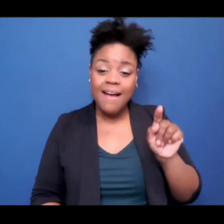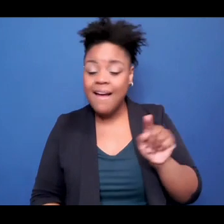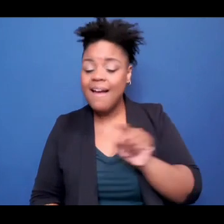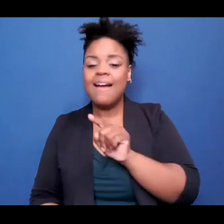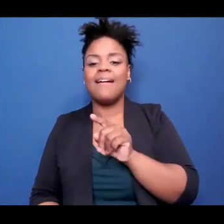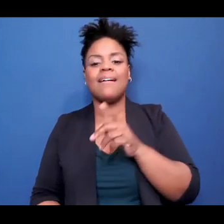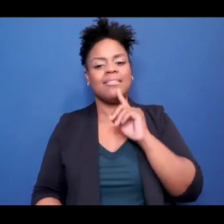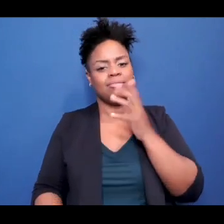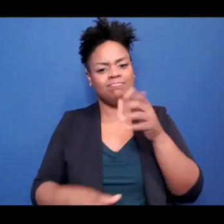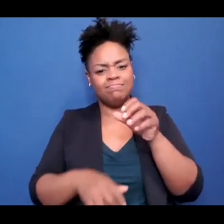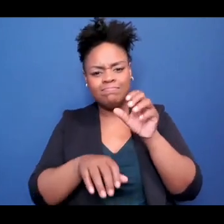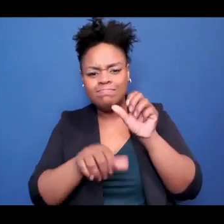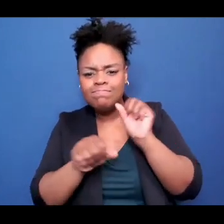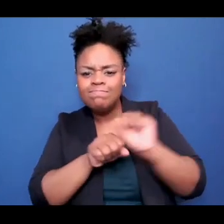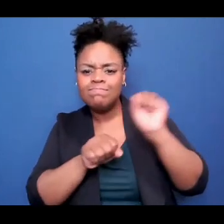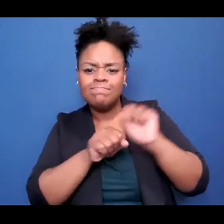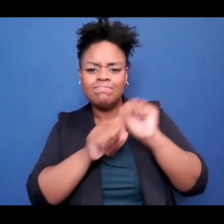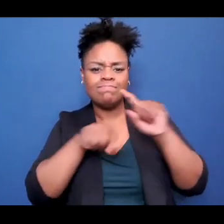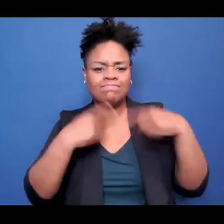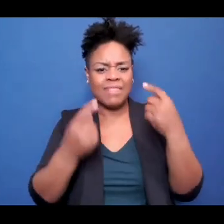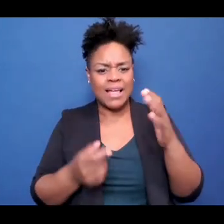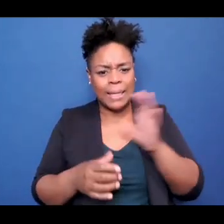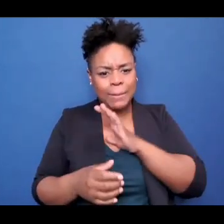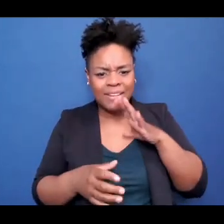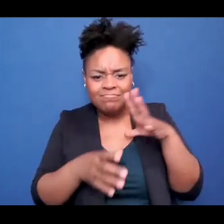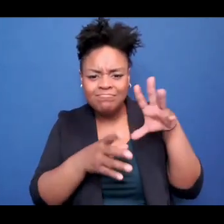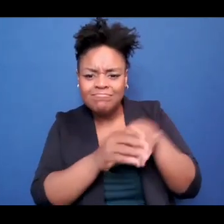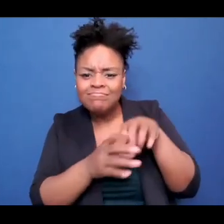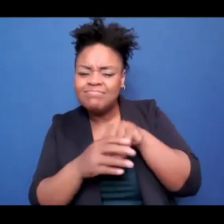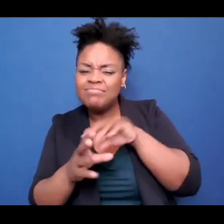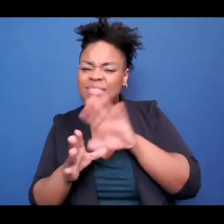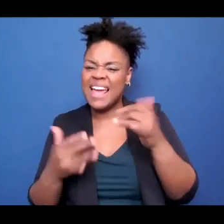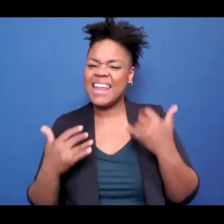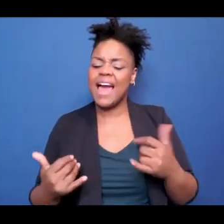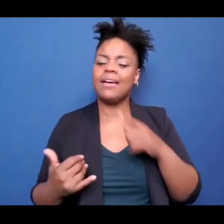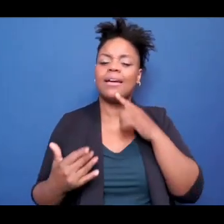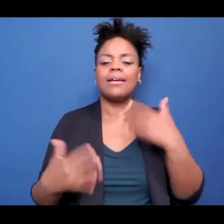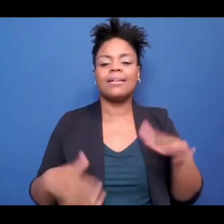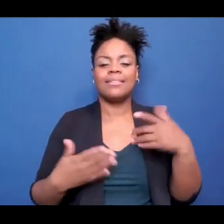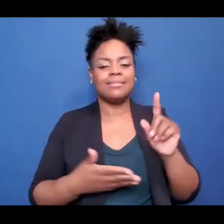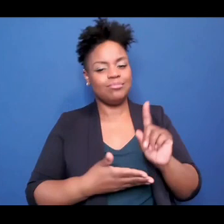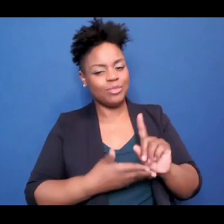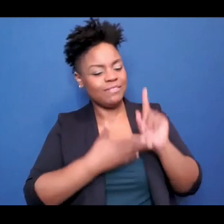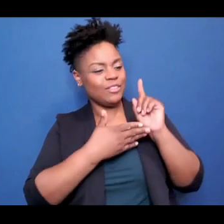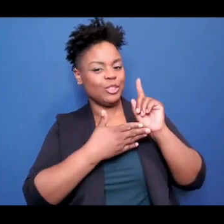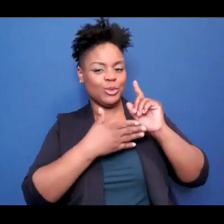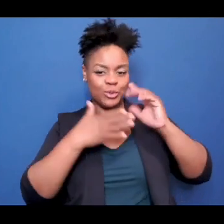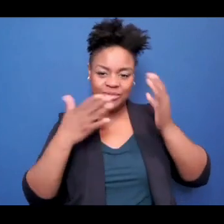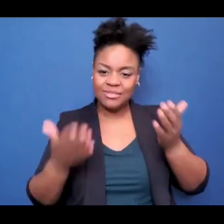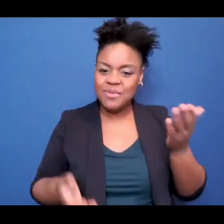PASSIONATELY ON ITS MANY COMMITTEES. WITH RESPECT TO OUR FORMER COLLEAGUE, THEREFORE, IT IS MY GREAT PRIVILEGE TO INTRODUCE